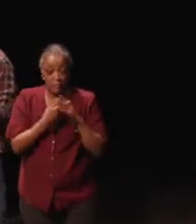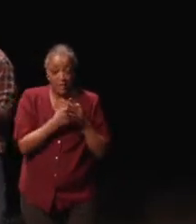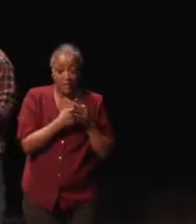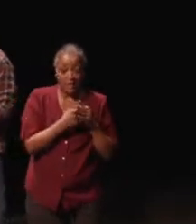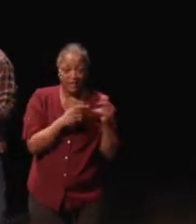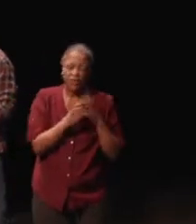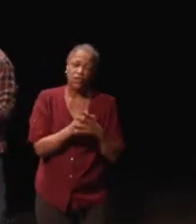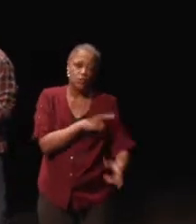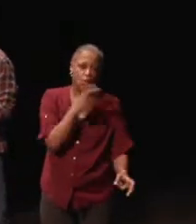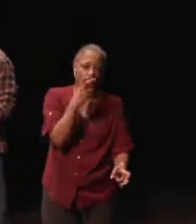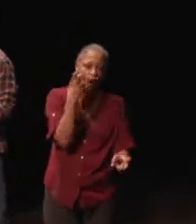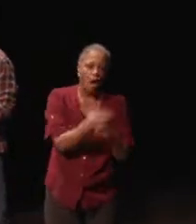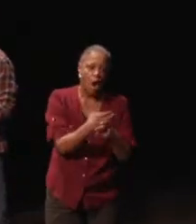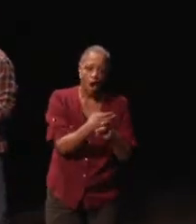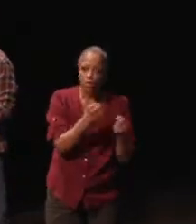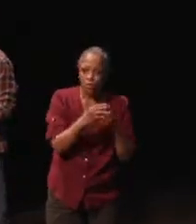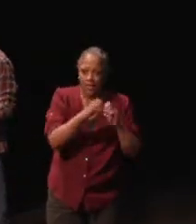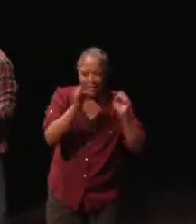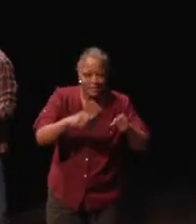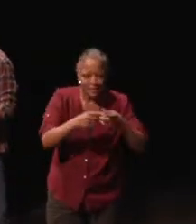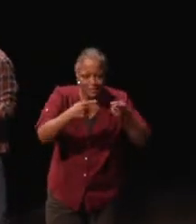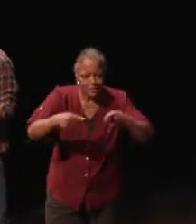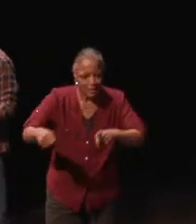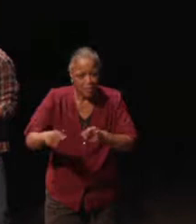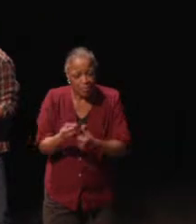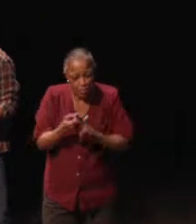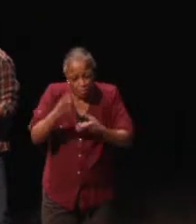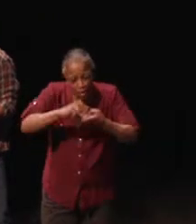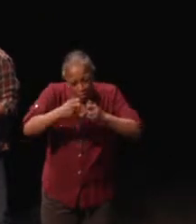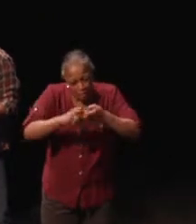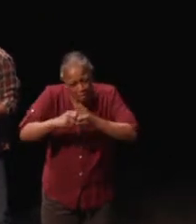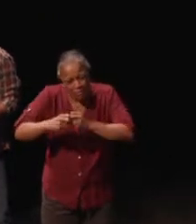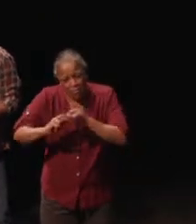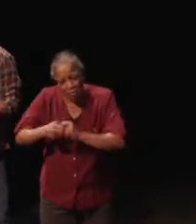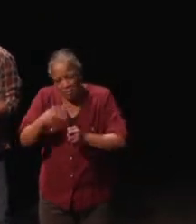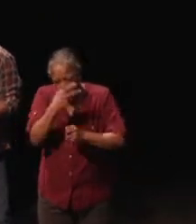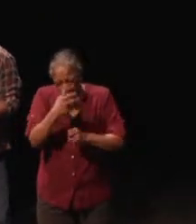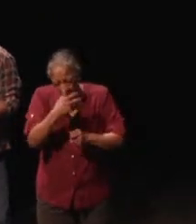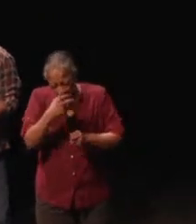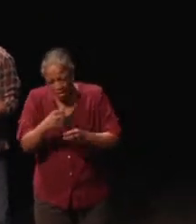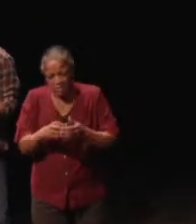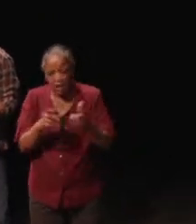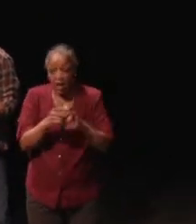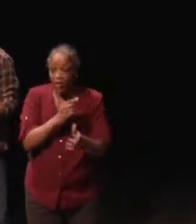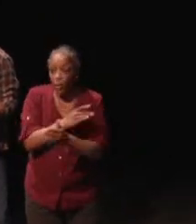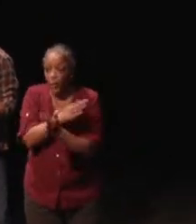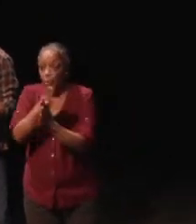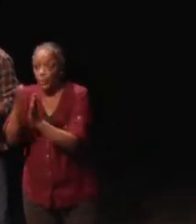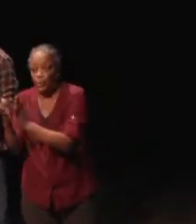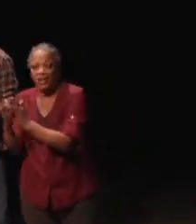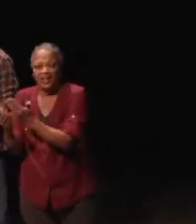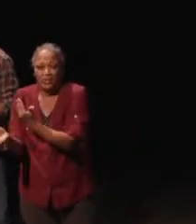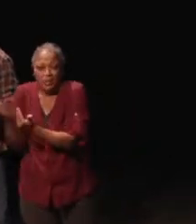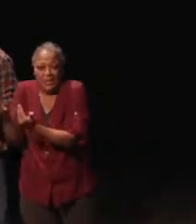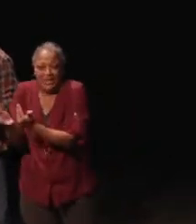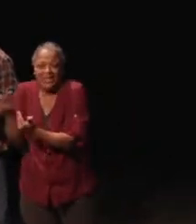that was way too difficult, there were too many systems at play that were causing problems for the consumer who went too far on the other direction. Once again, there were problems.